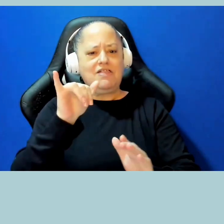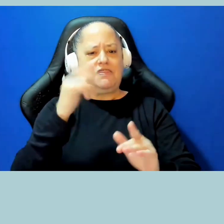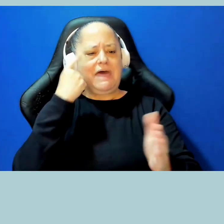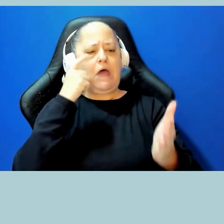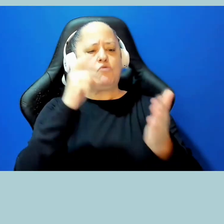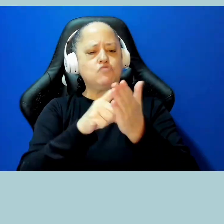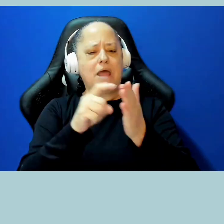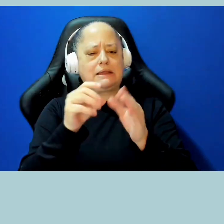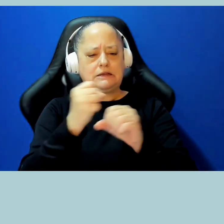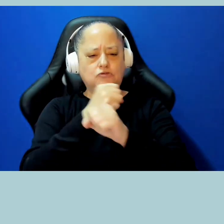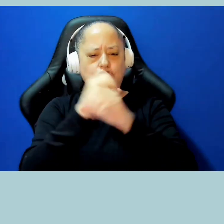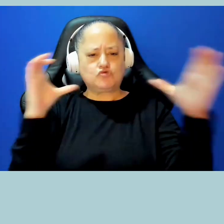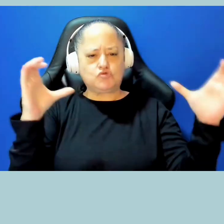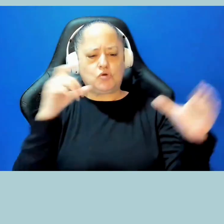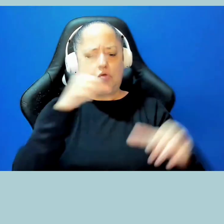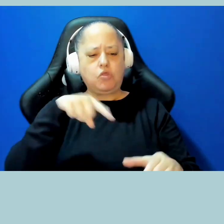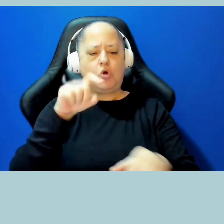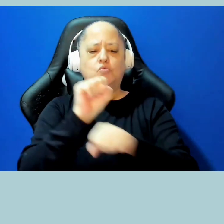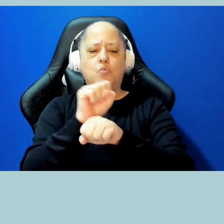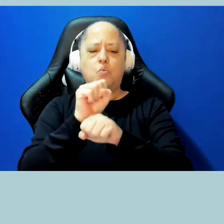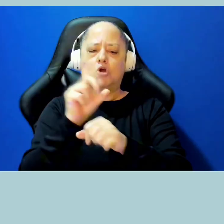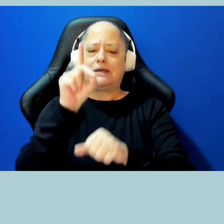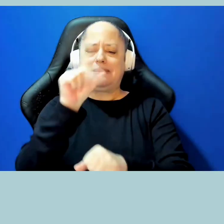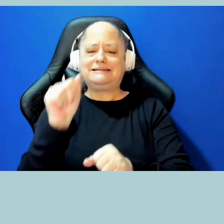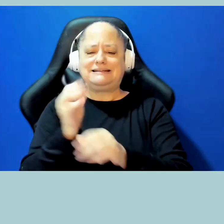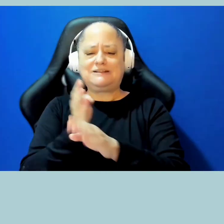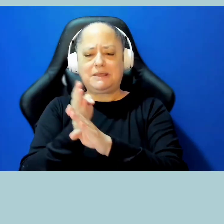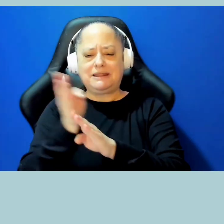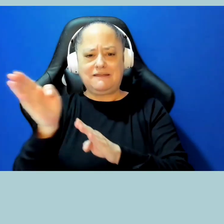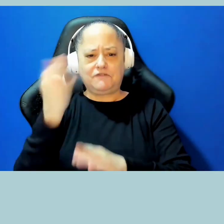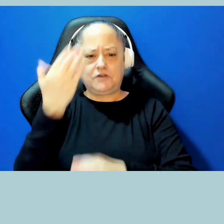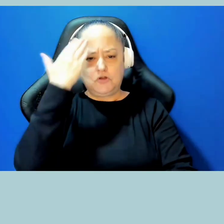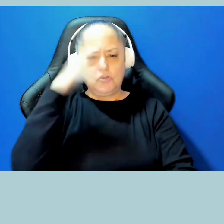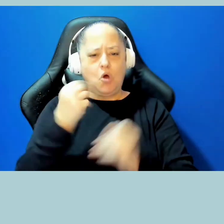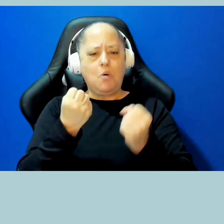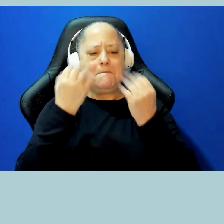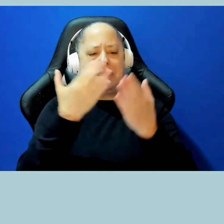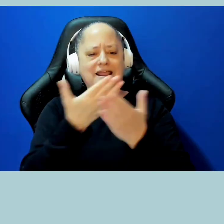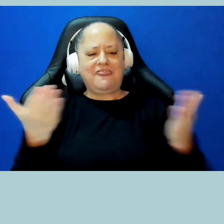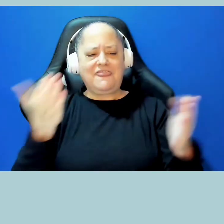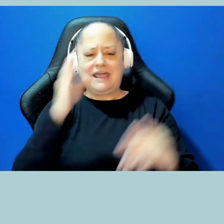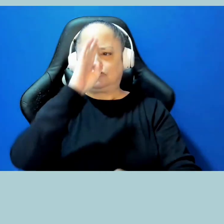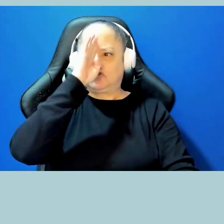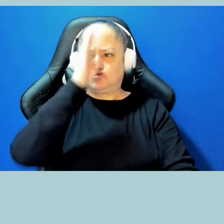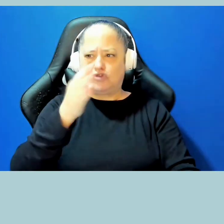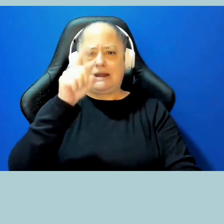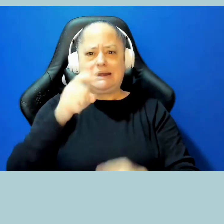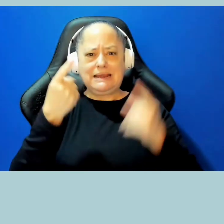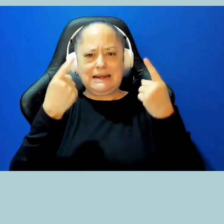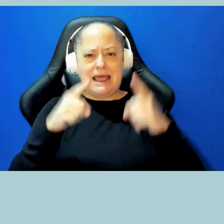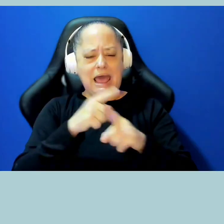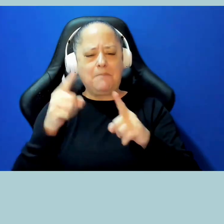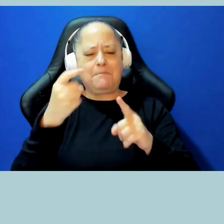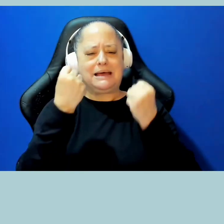those of us who work in the disability field we know you know a lot of things are very straightforward and need to happen, but it takes years or decades to get